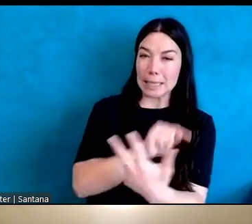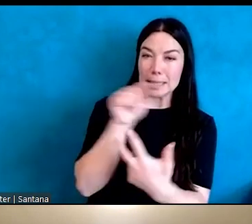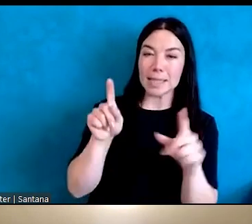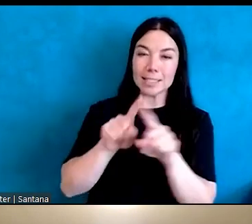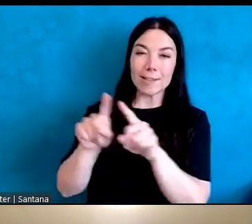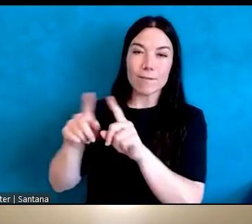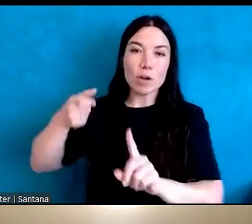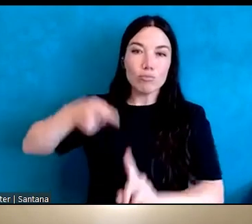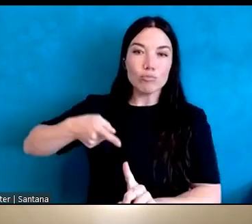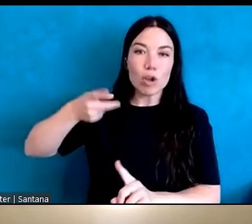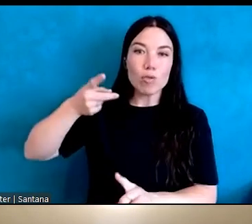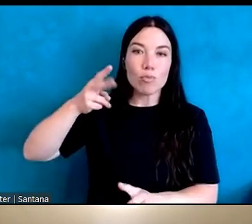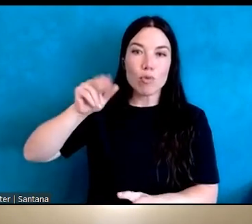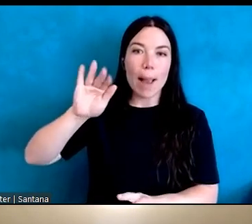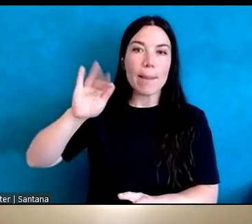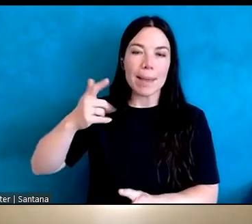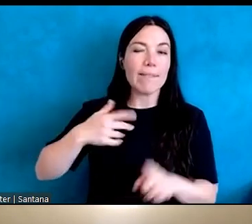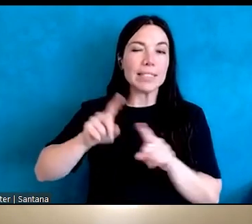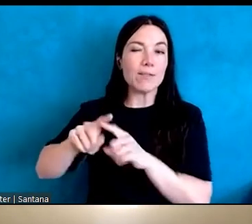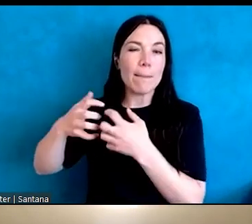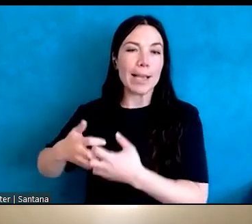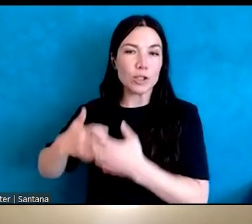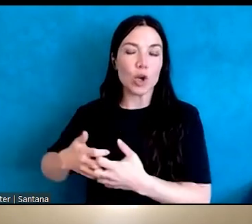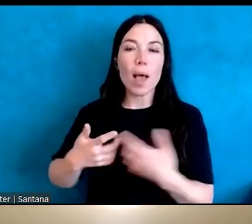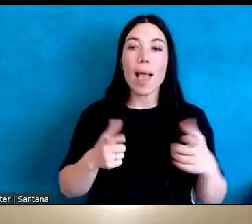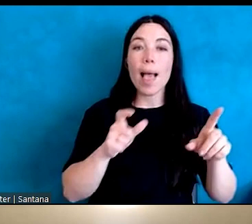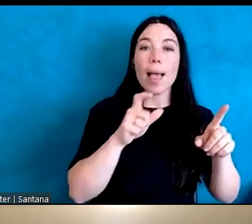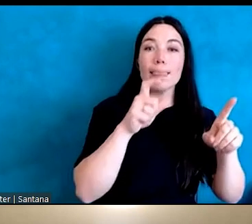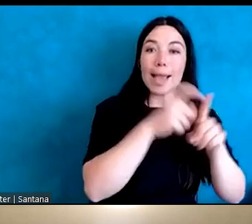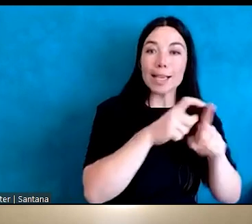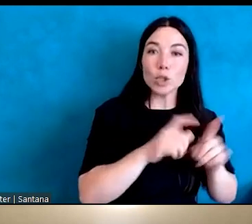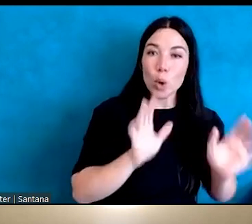So, lexical boost priming is argued to be due to explicit memory.